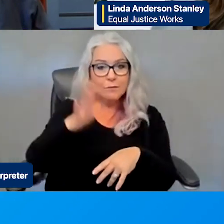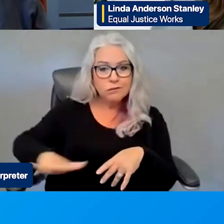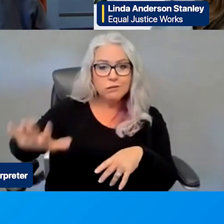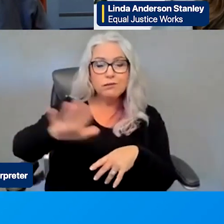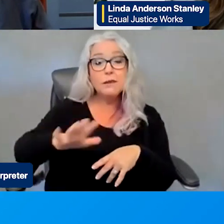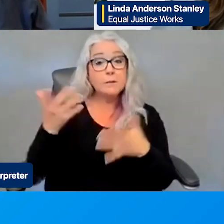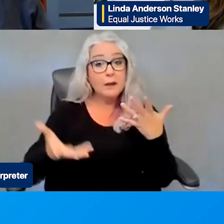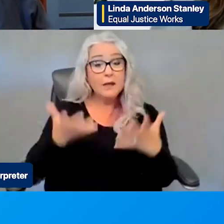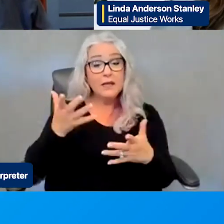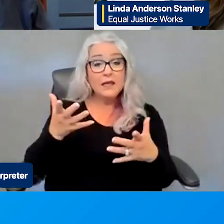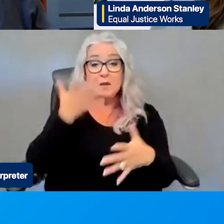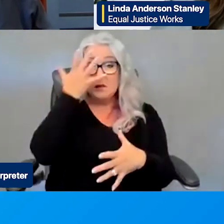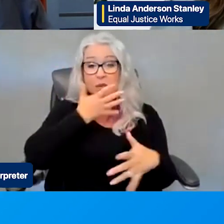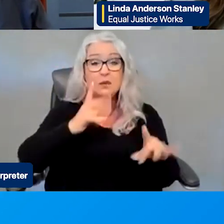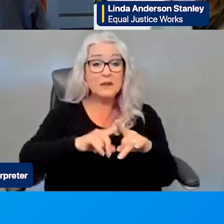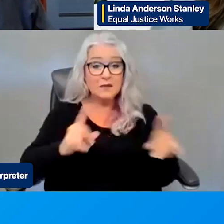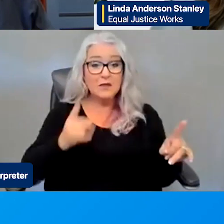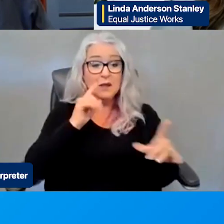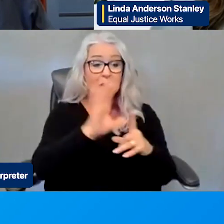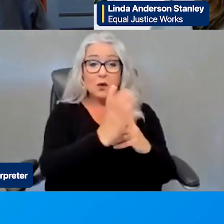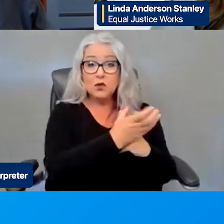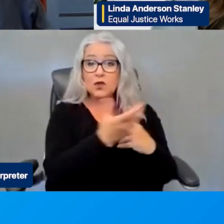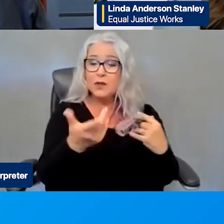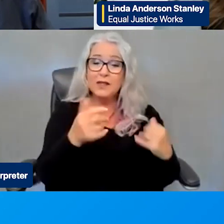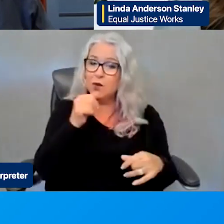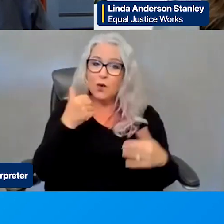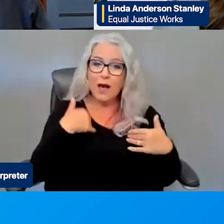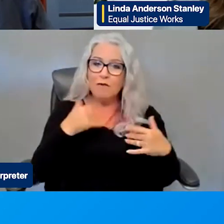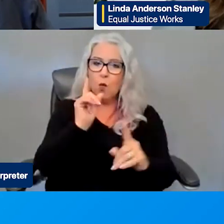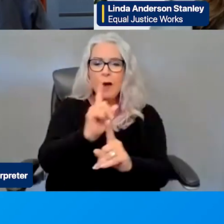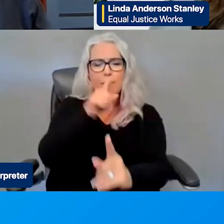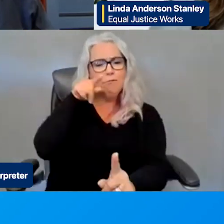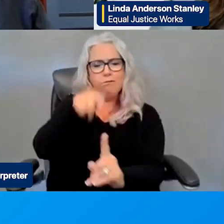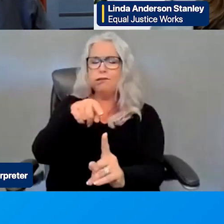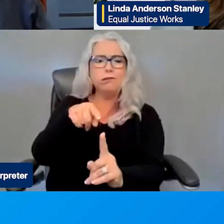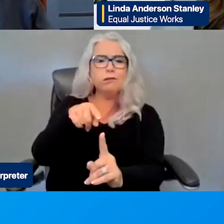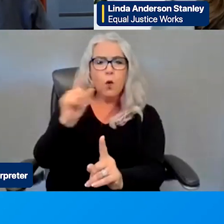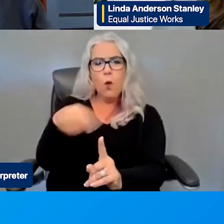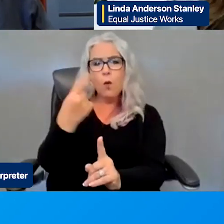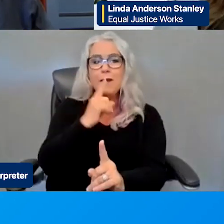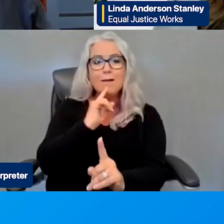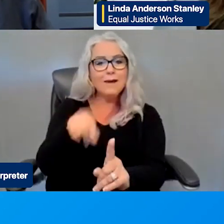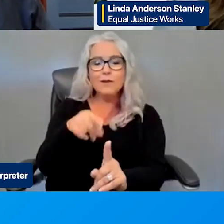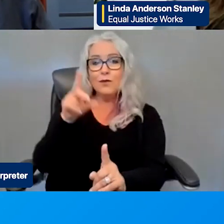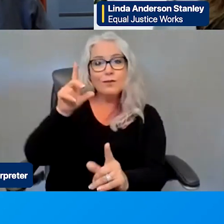that we can't just have a one size fits all response to that. And due to a lot of our advocacy within the American bar